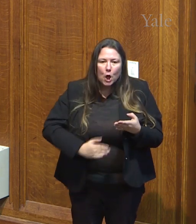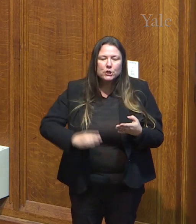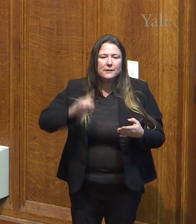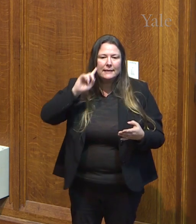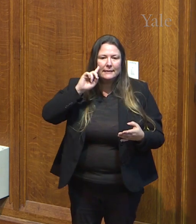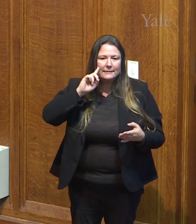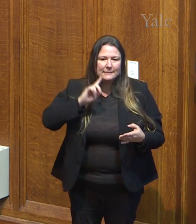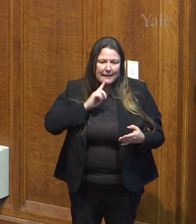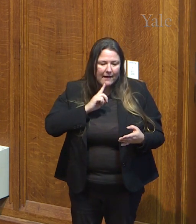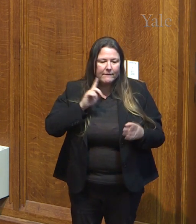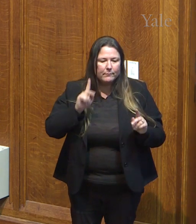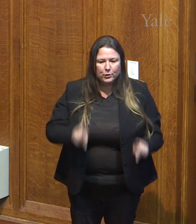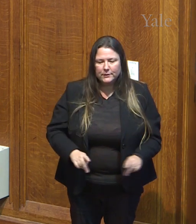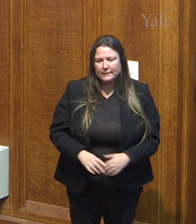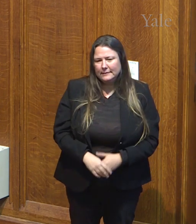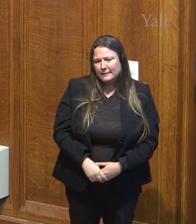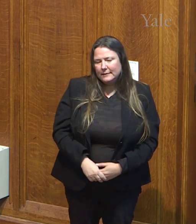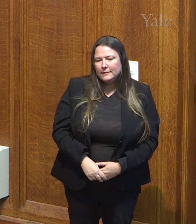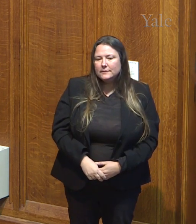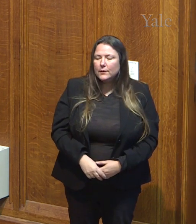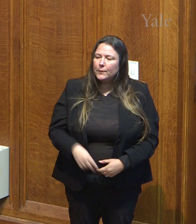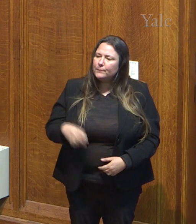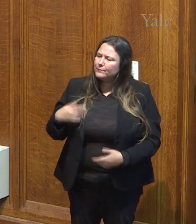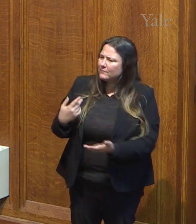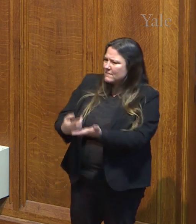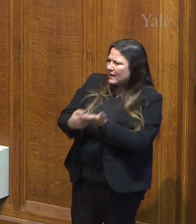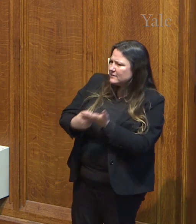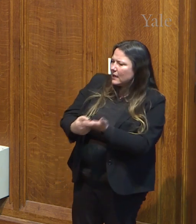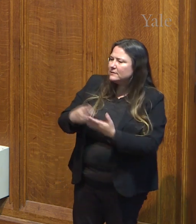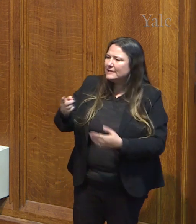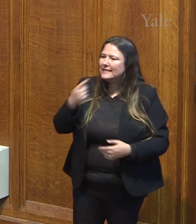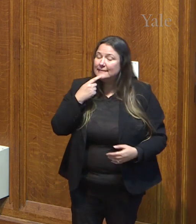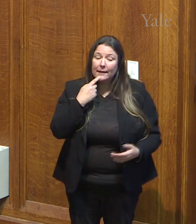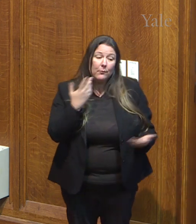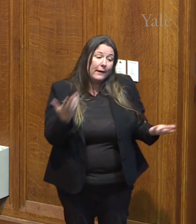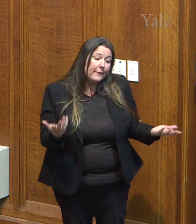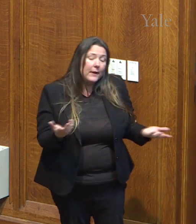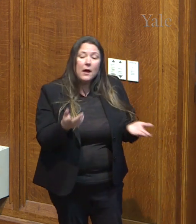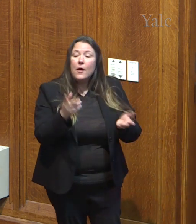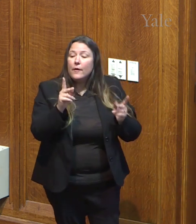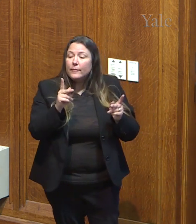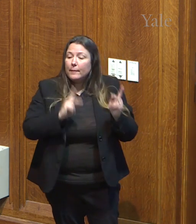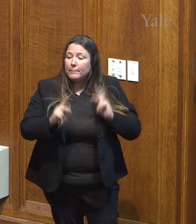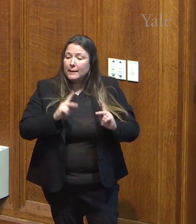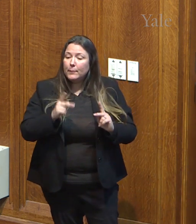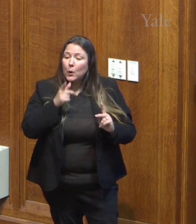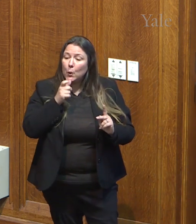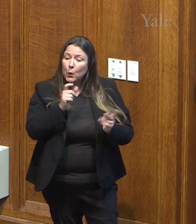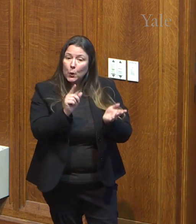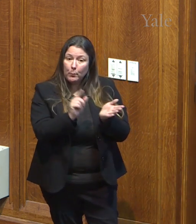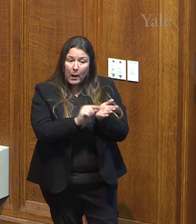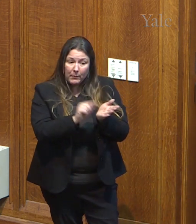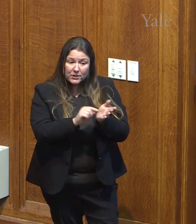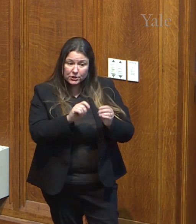Well, I talked to him about this and he said that's because the publishers wanted this to be a general audience book and they said take all that